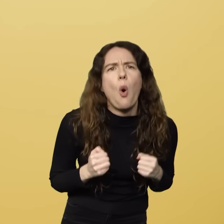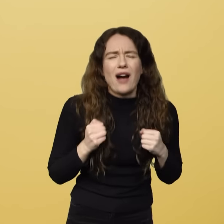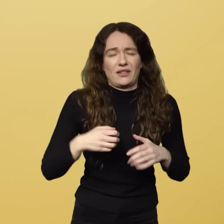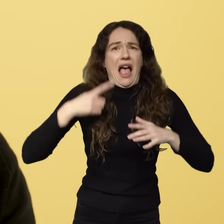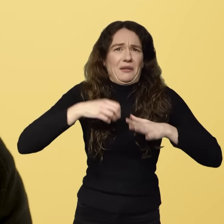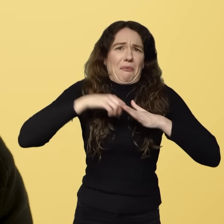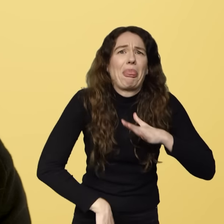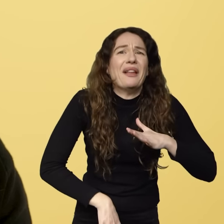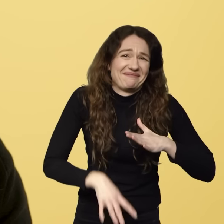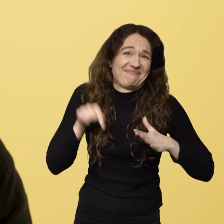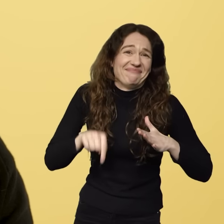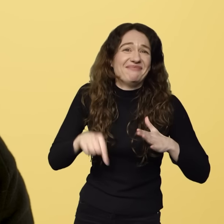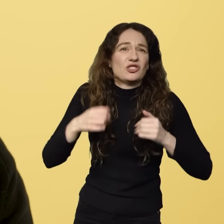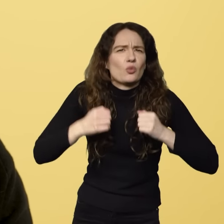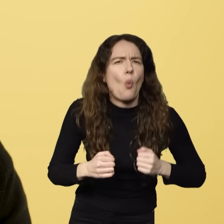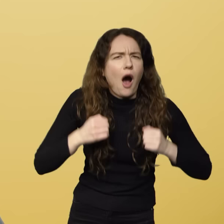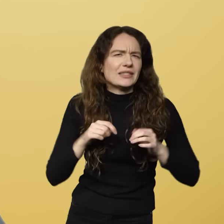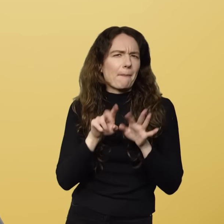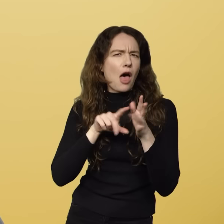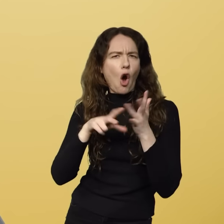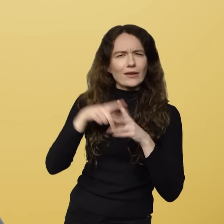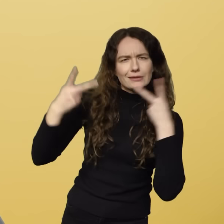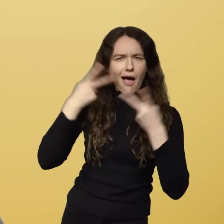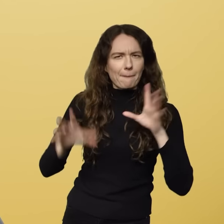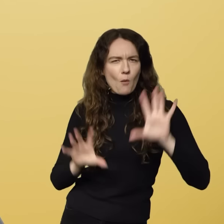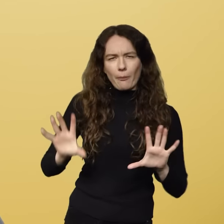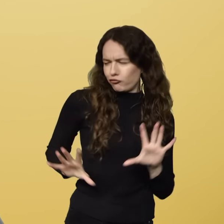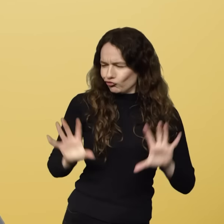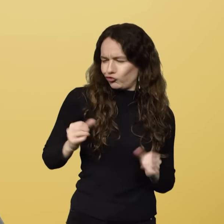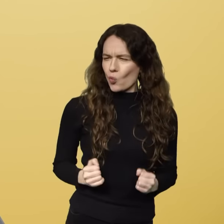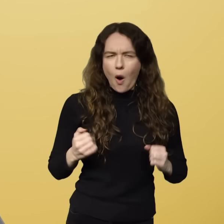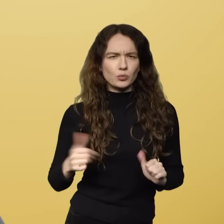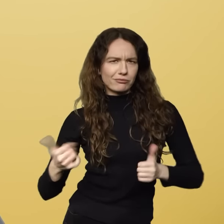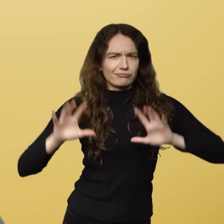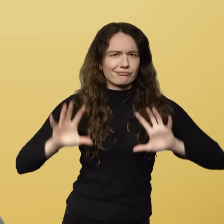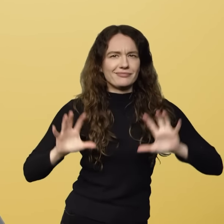I have snuck into the ladies a few times. Yes. Which I hate to admit, but it has happened.